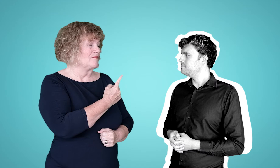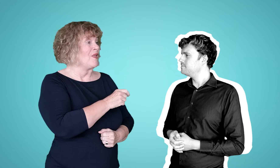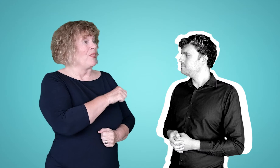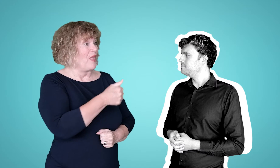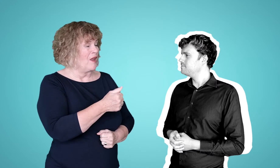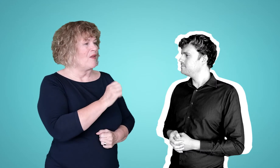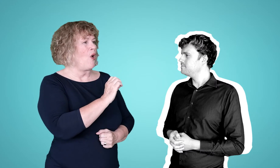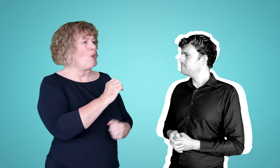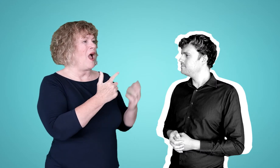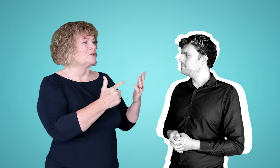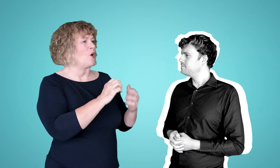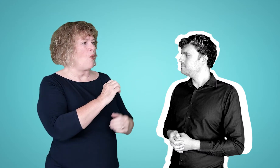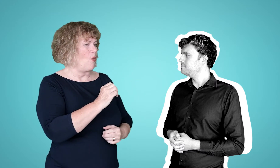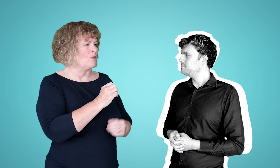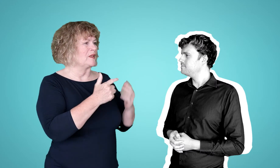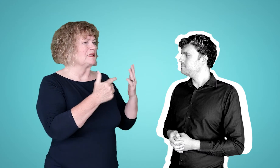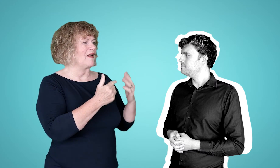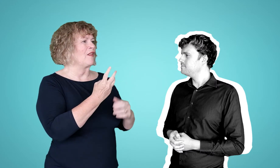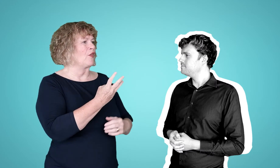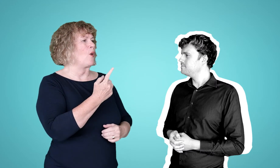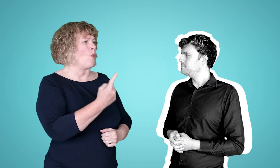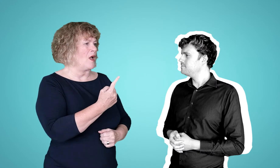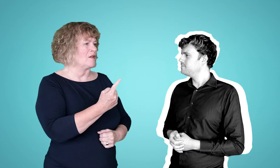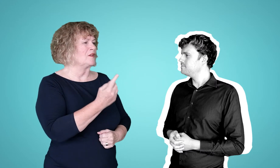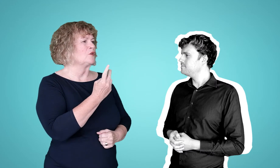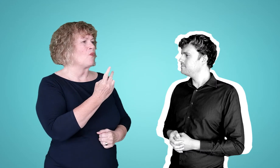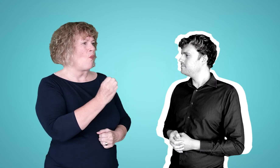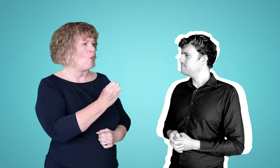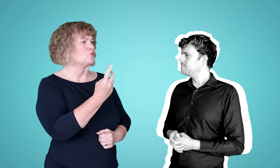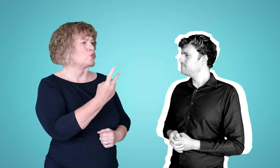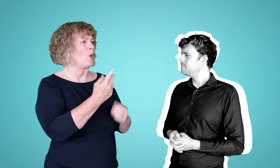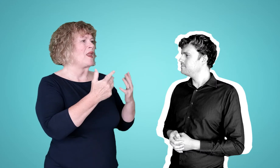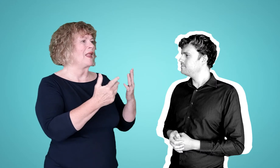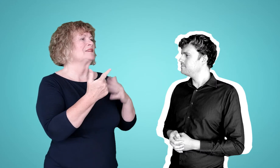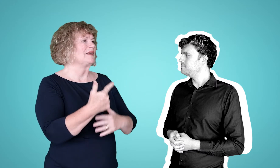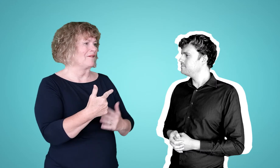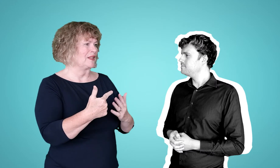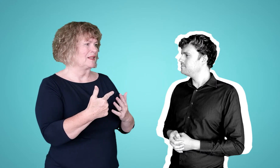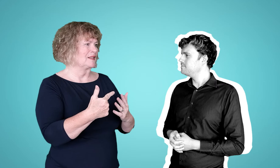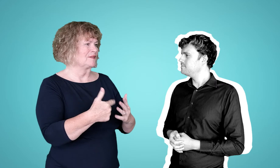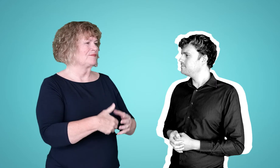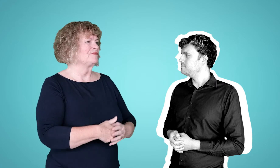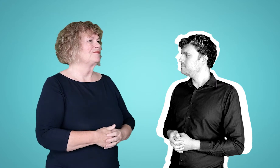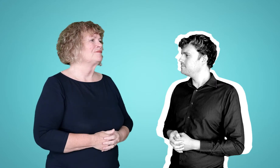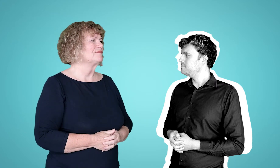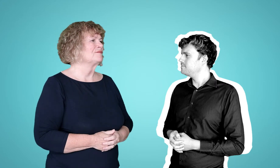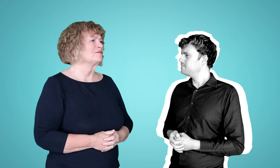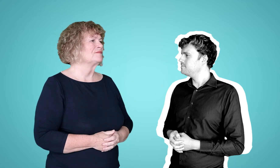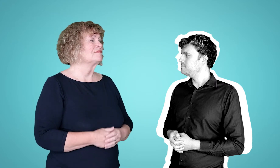then 0800 731 0297